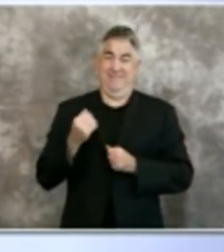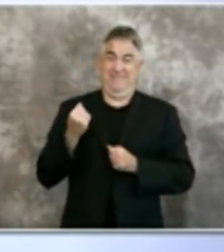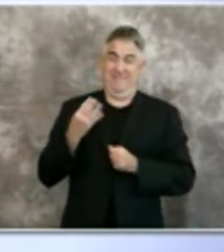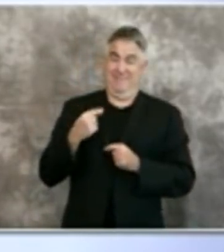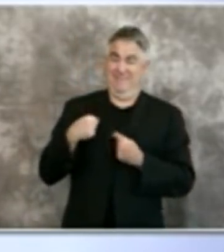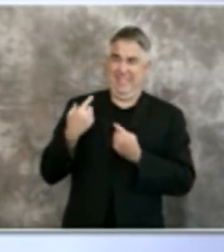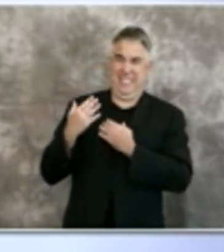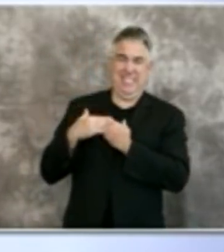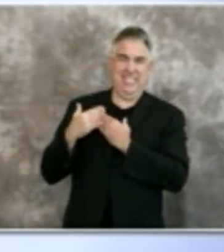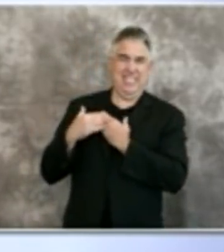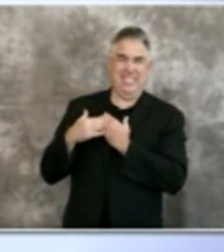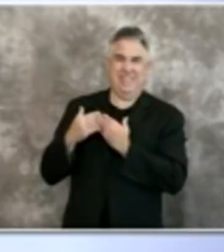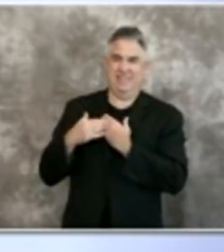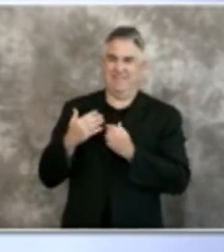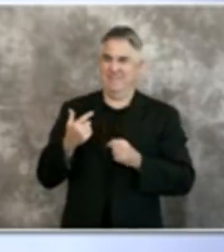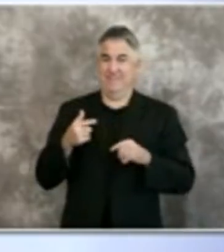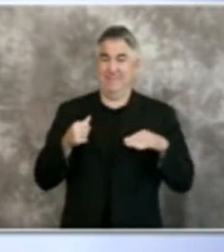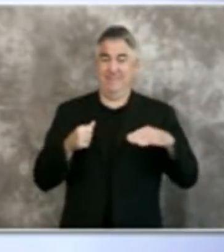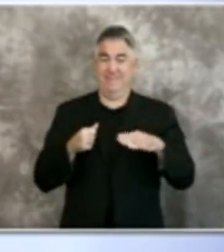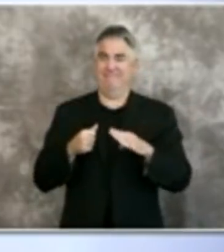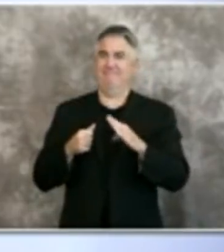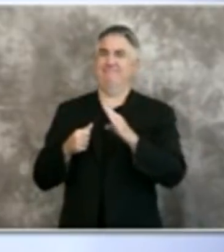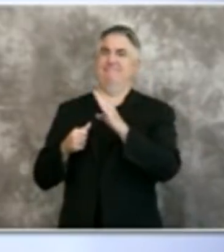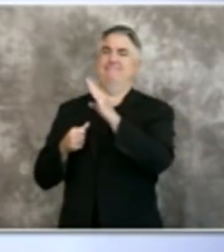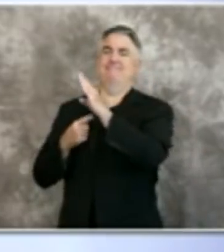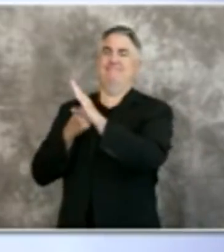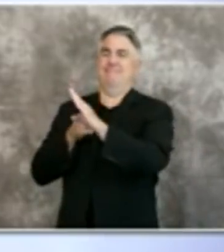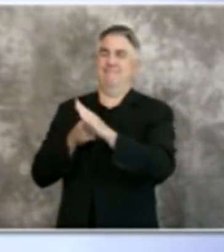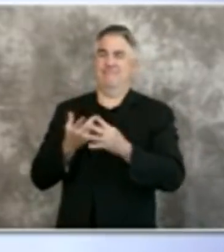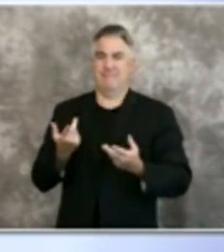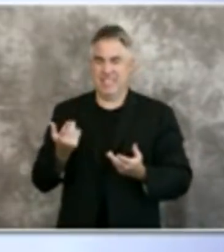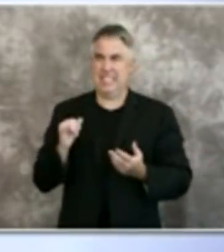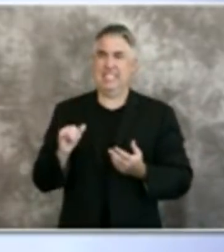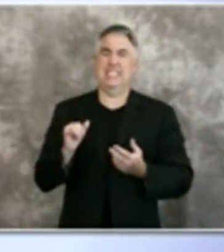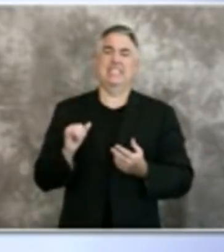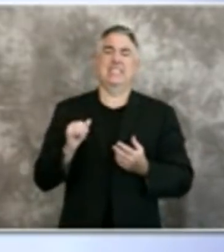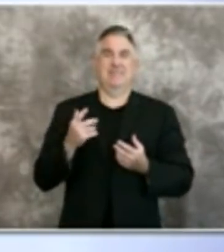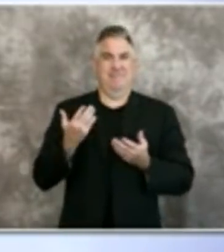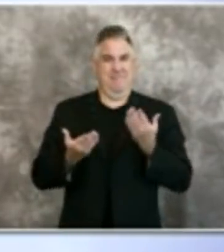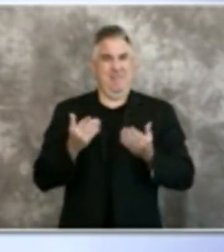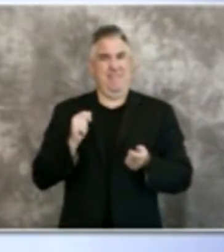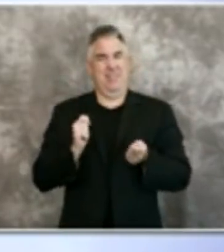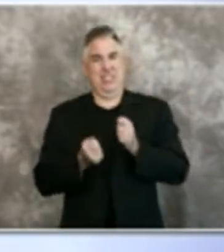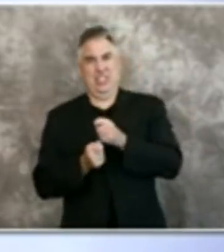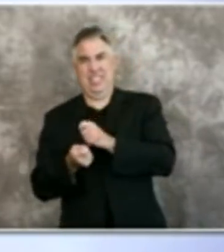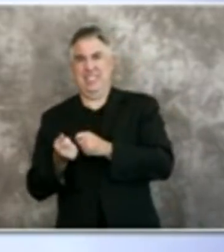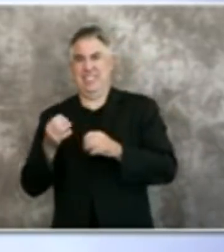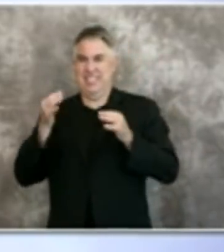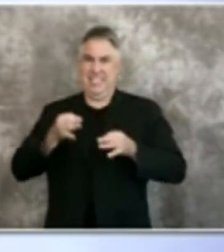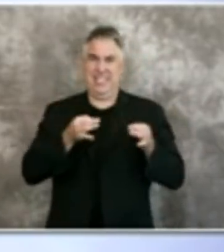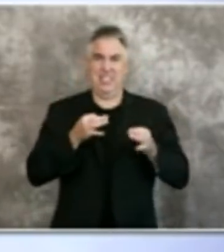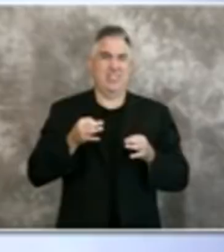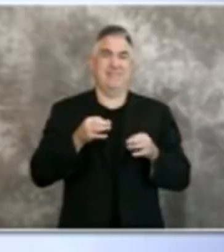WHAT THE STATE OF CALIFORNIA MONITORS. I GIVE US EARLY WARNING. THAT THINGS WERE NOT HEADED IN THAT DIRECTION AND